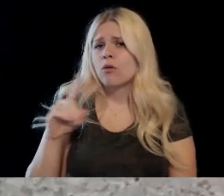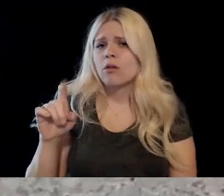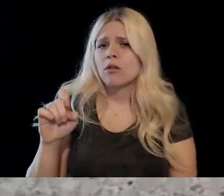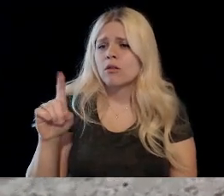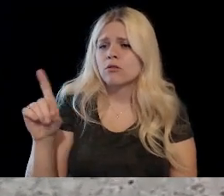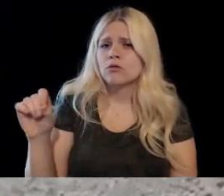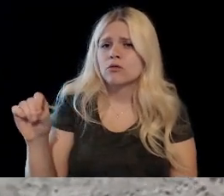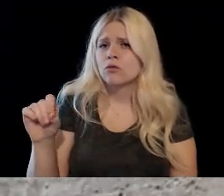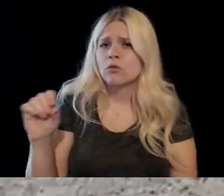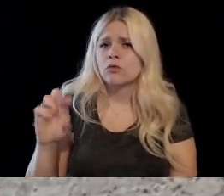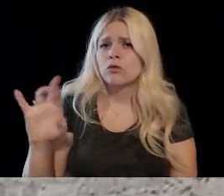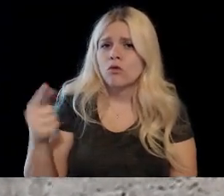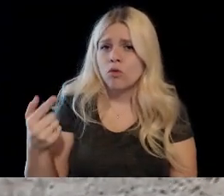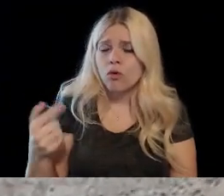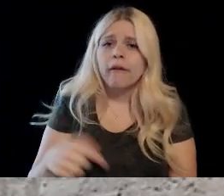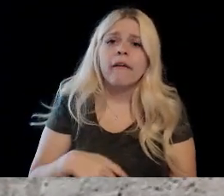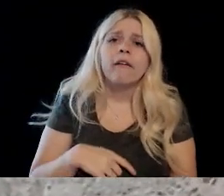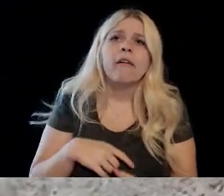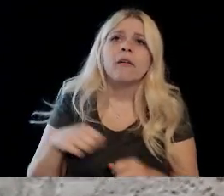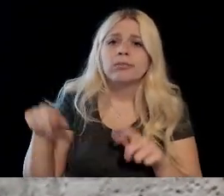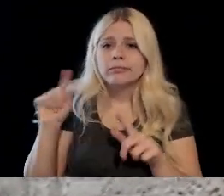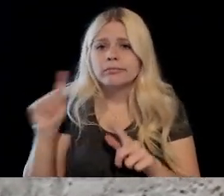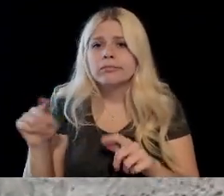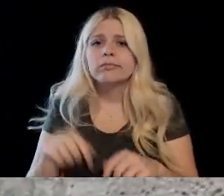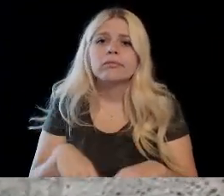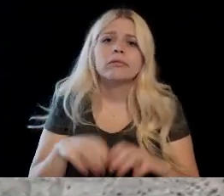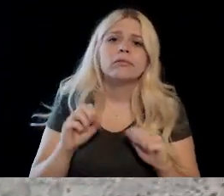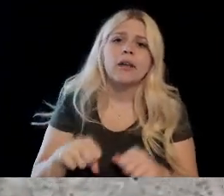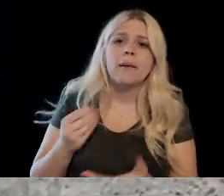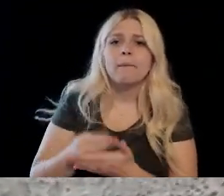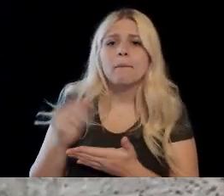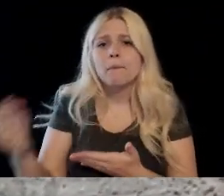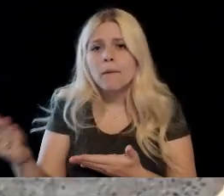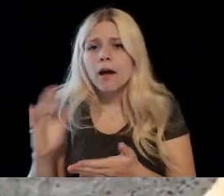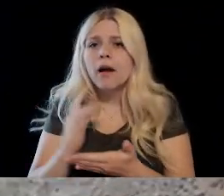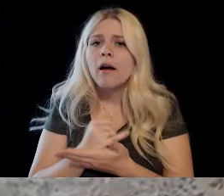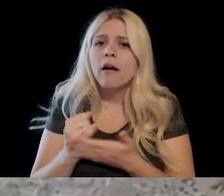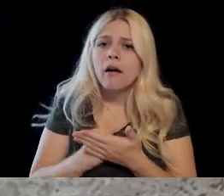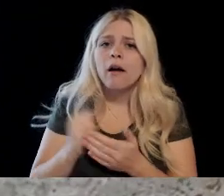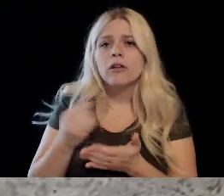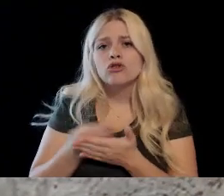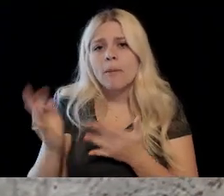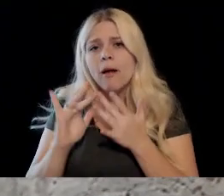button. You can head to our website HogleZoo.org click shop online if you want any of this